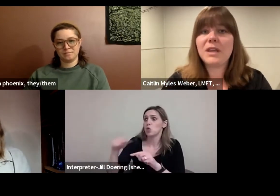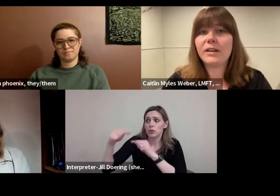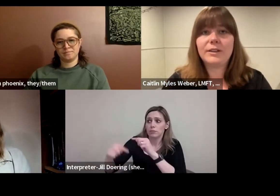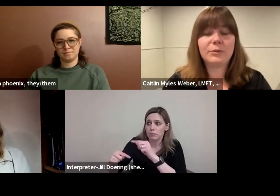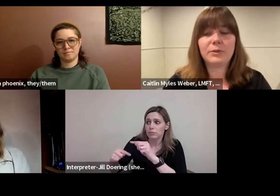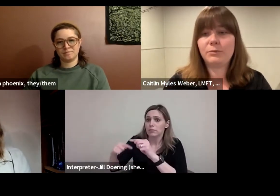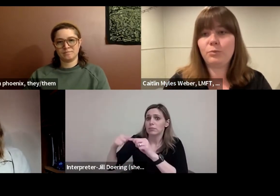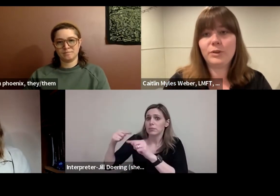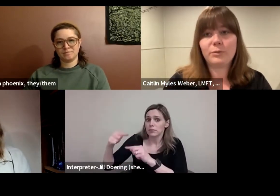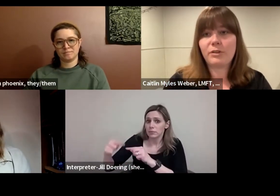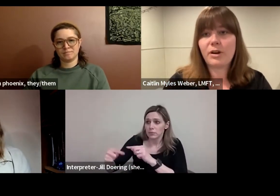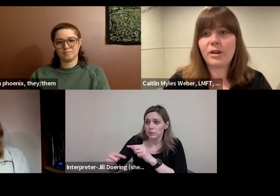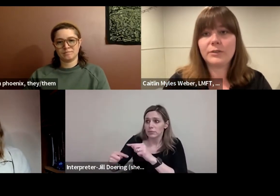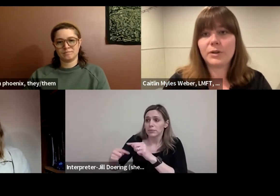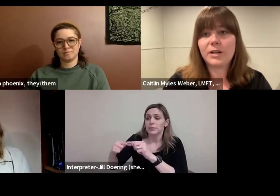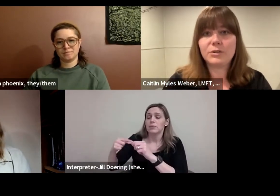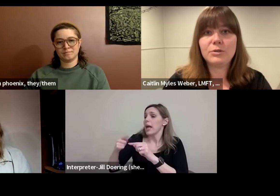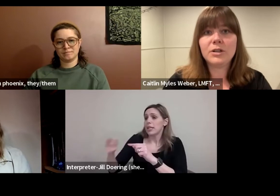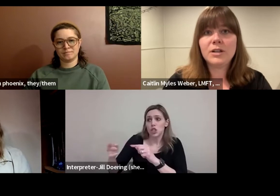meet clients with where they're at. That's what I do.